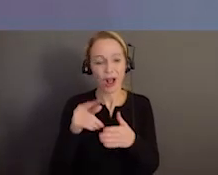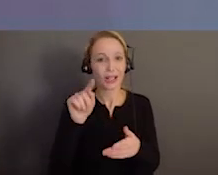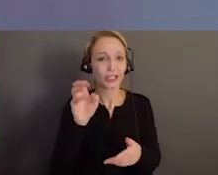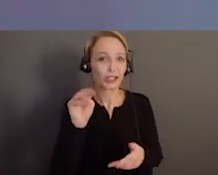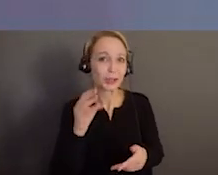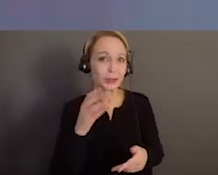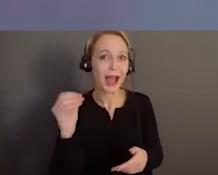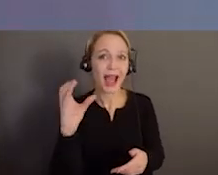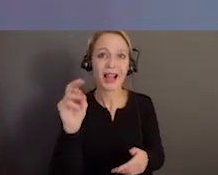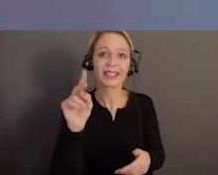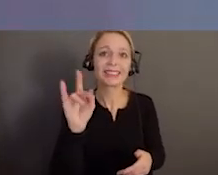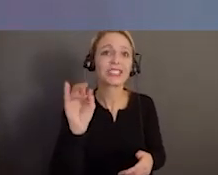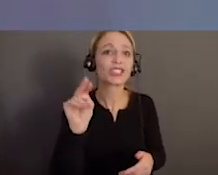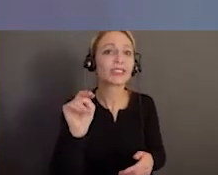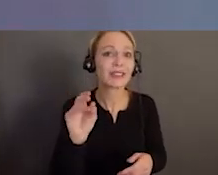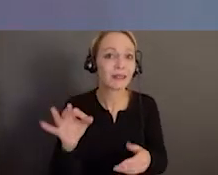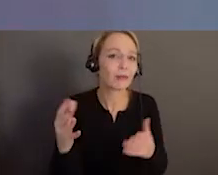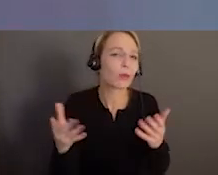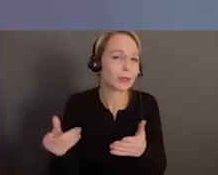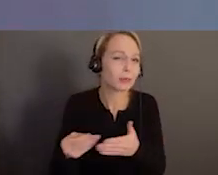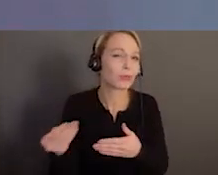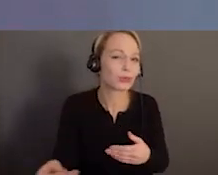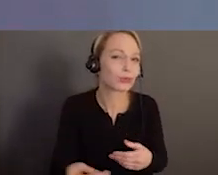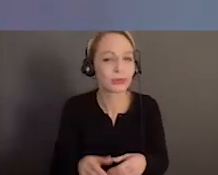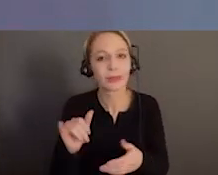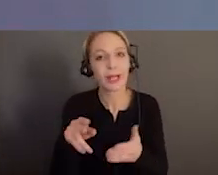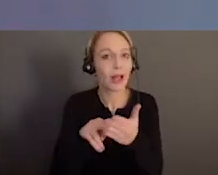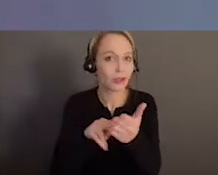THE CONTRACTS THAT ARE PRODUCED AS RESULT OF THAT.